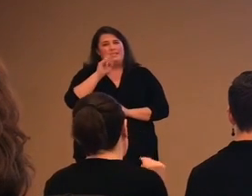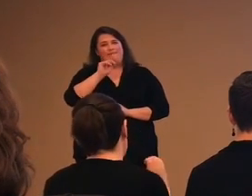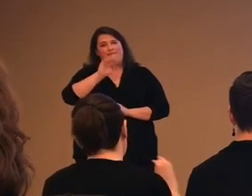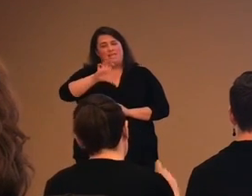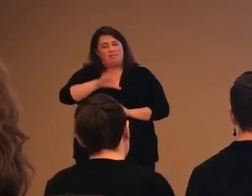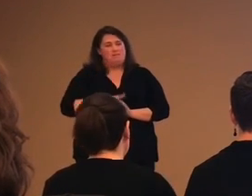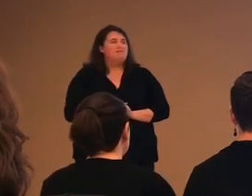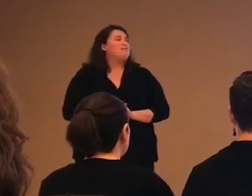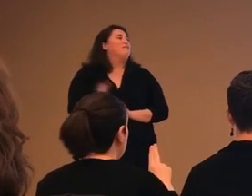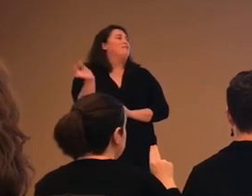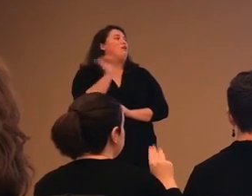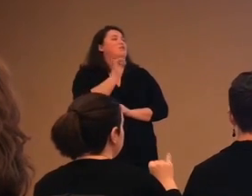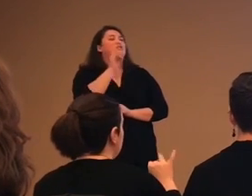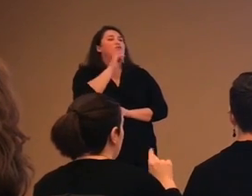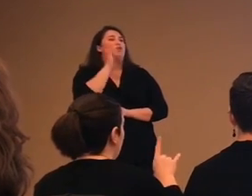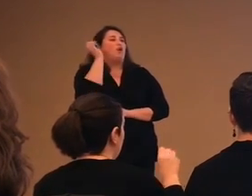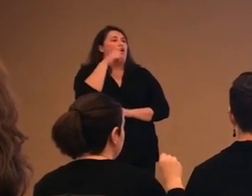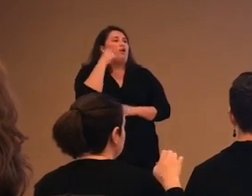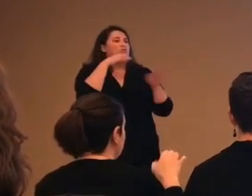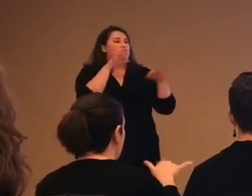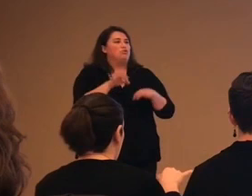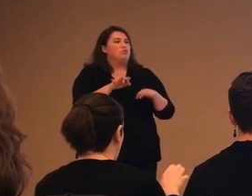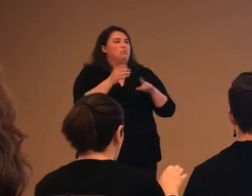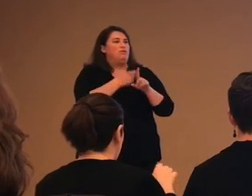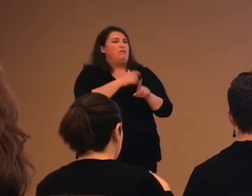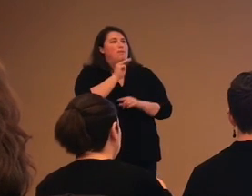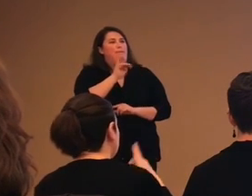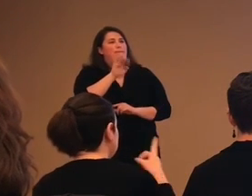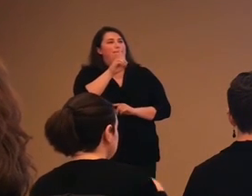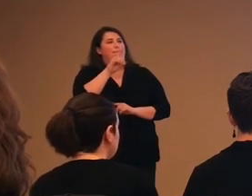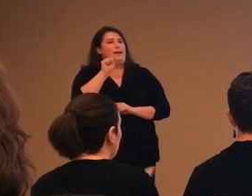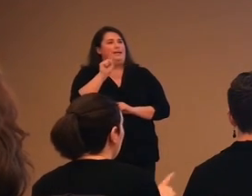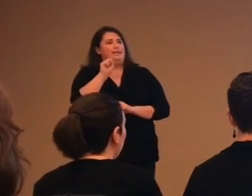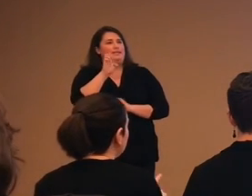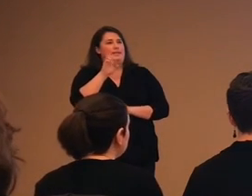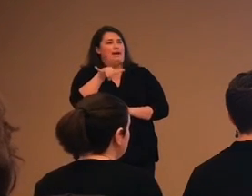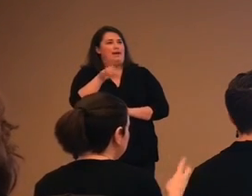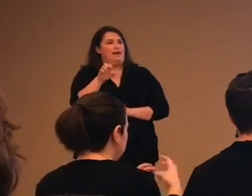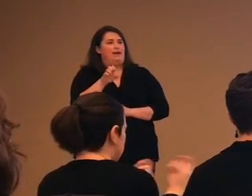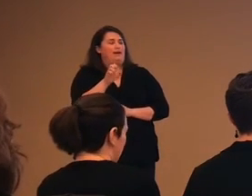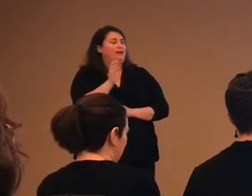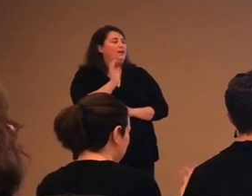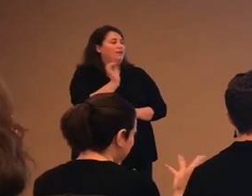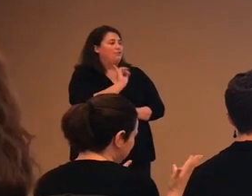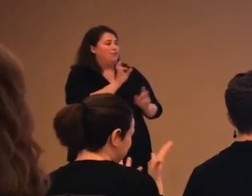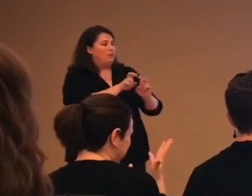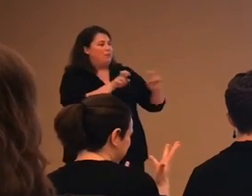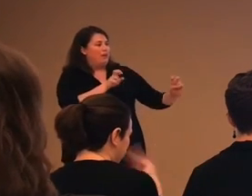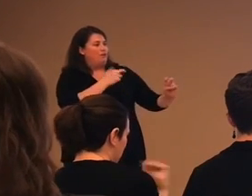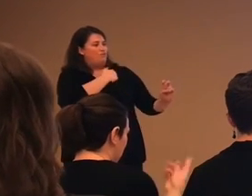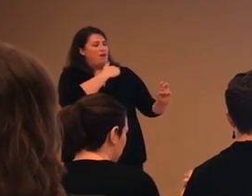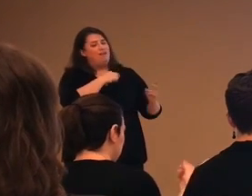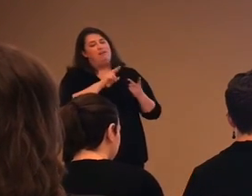Also for our description by mind's eye And of course to our lovely panda LaRon and Rhonda Nicole and Jason